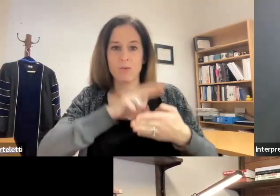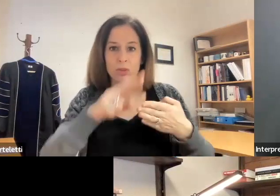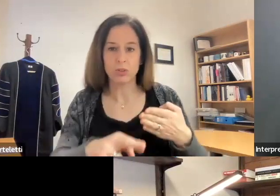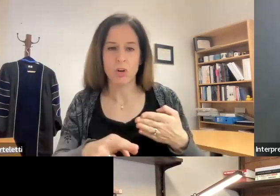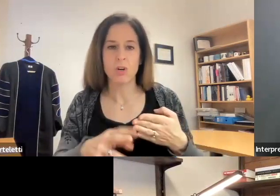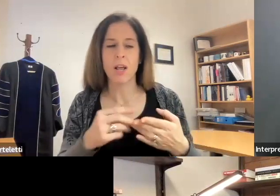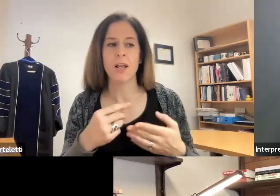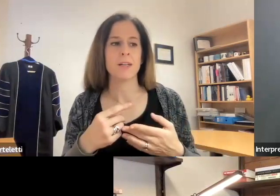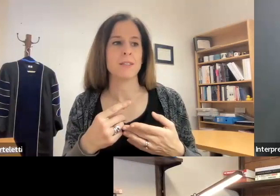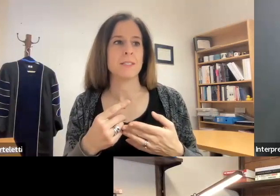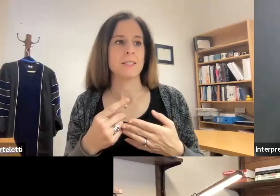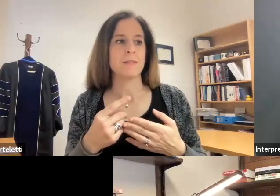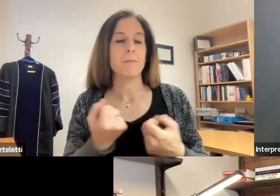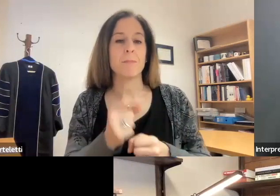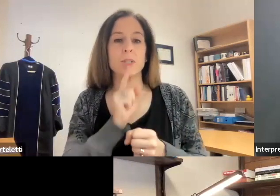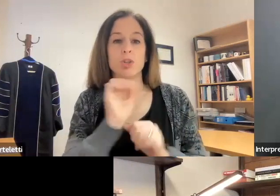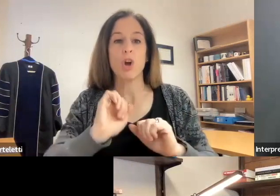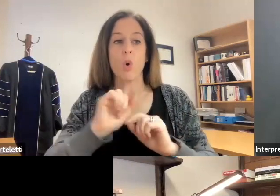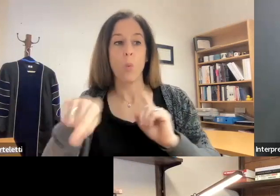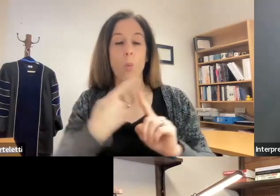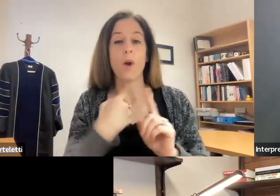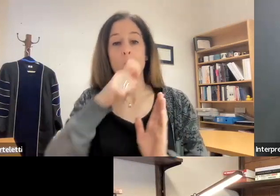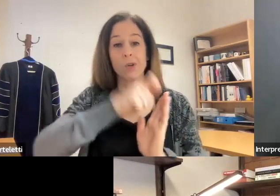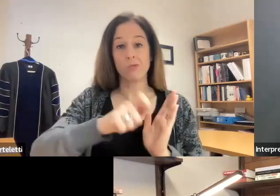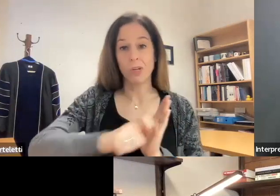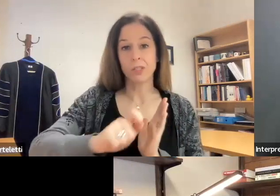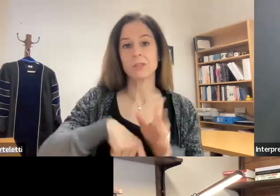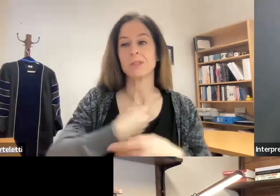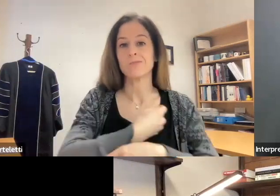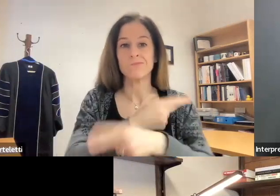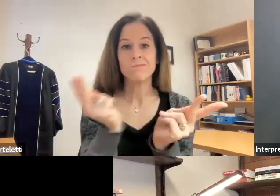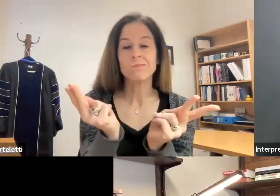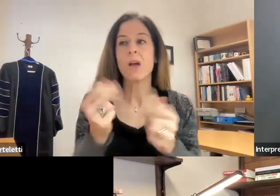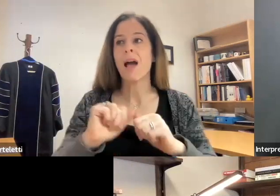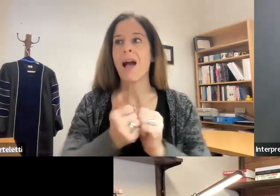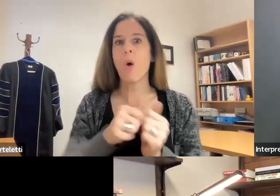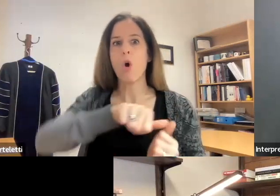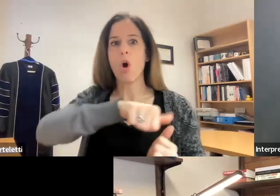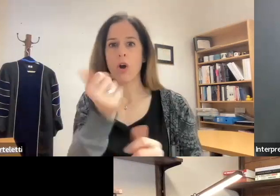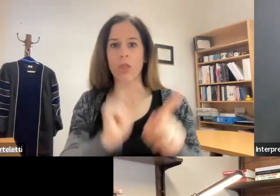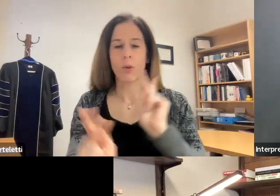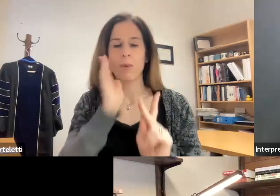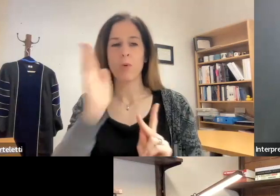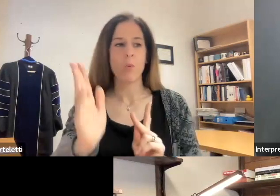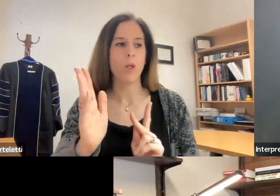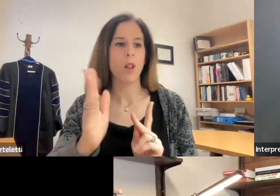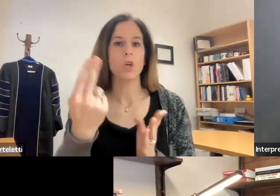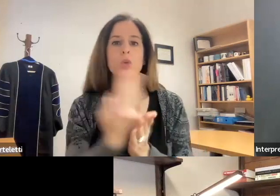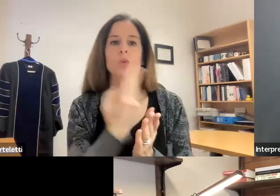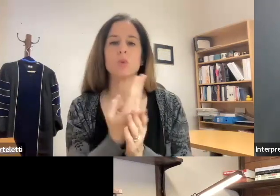how we need to unpack our own processes and procedures to make sure that when we write for public consumption, we need to think about how other people will use our research